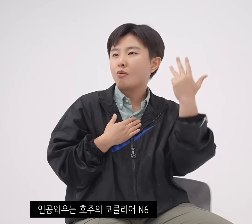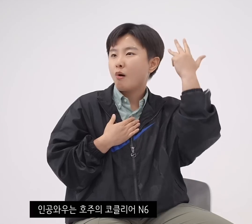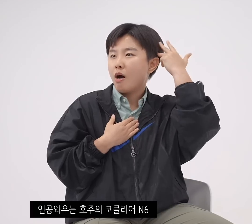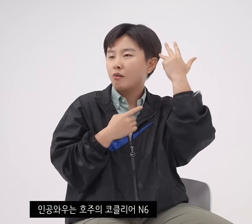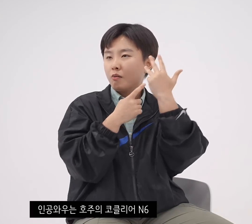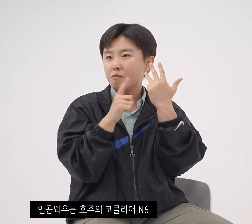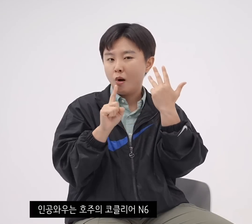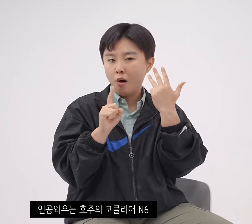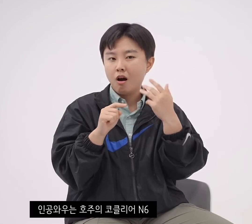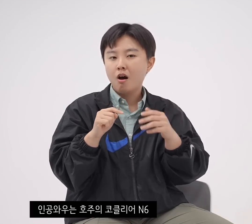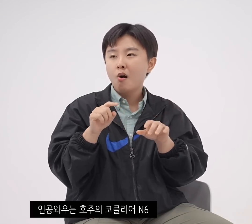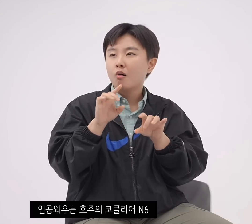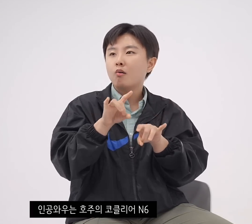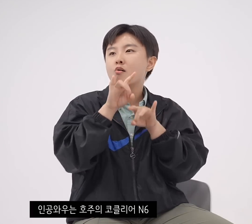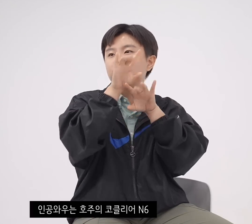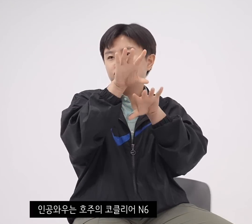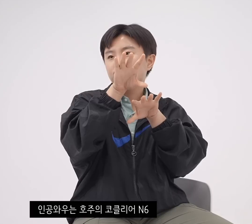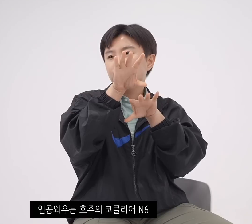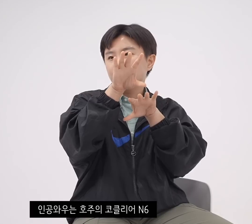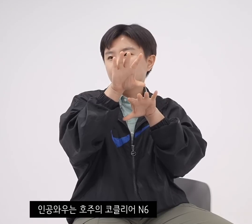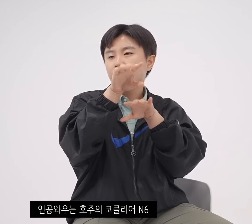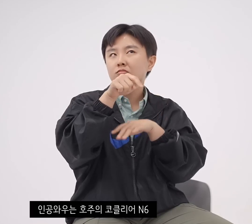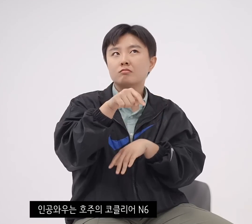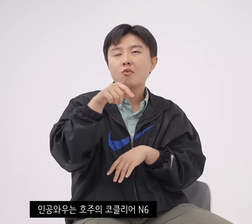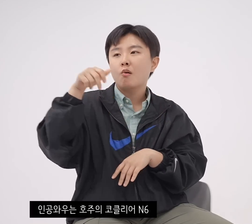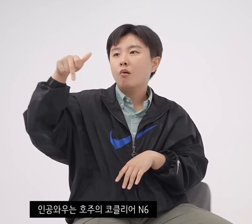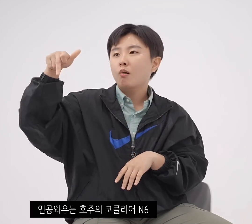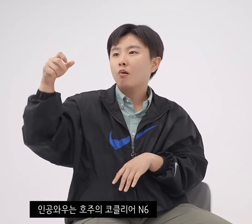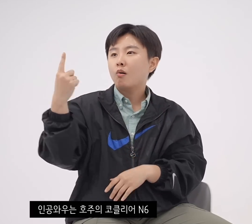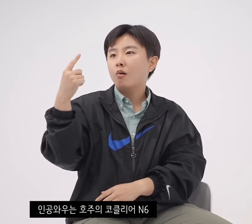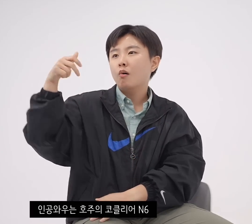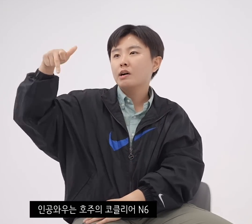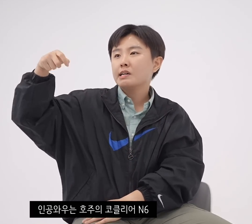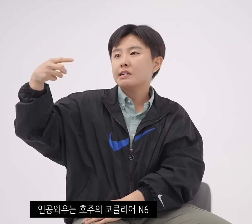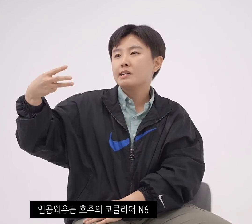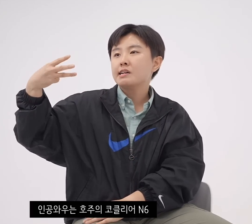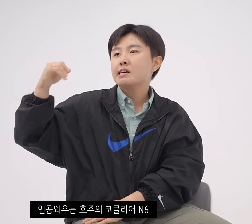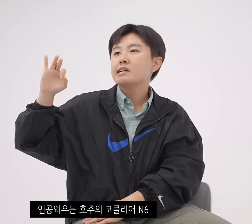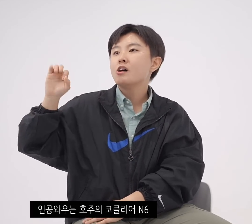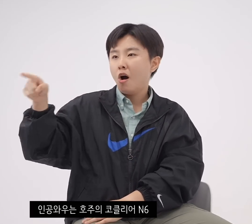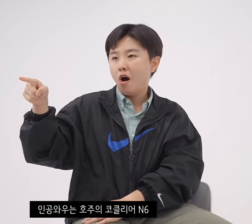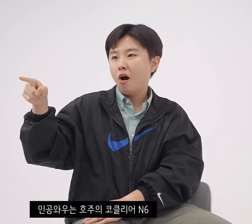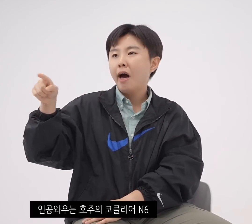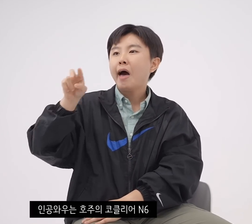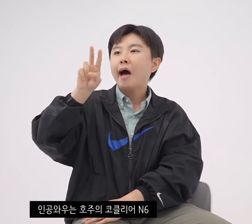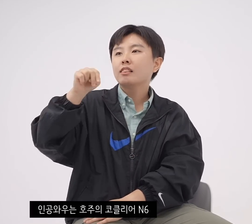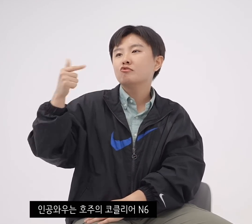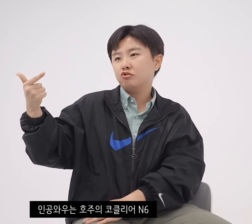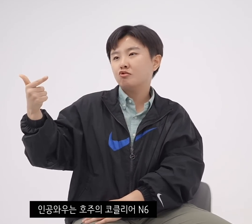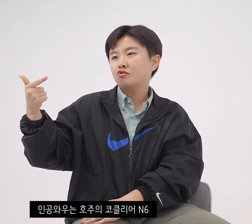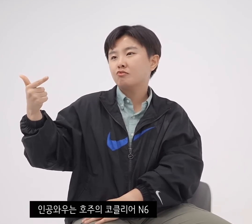The currently used cochlear implant is Cochlear N6 from Australia.